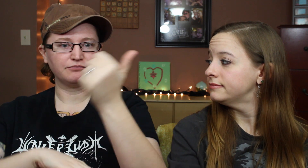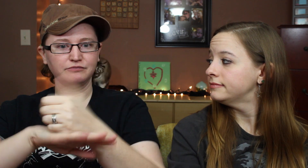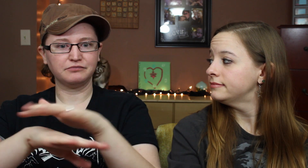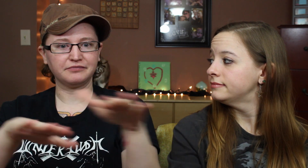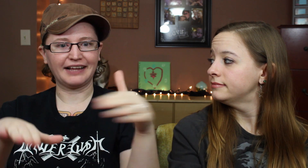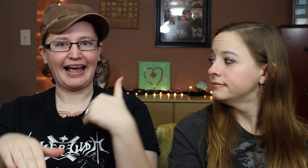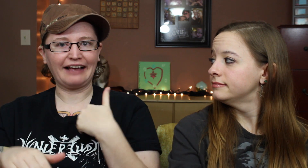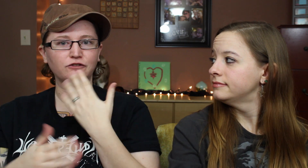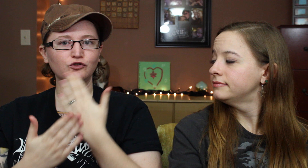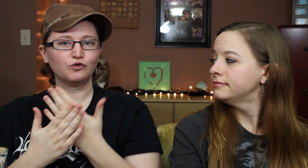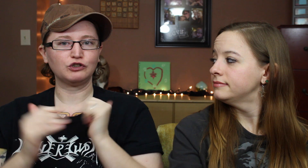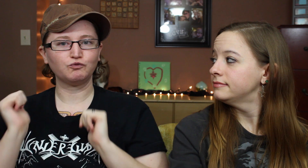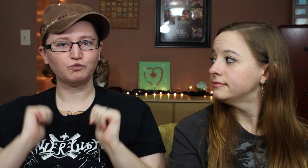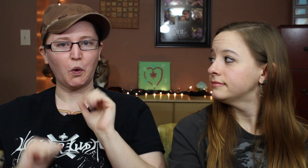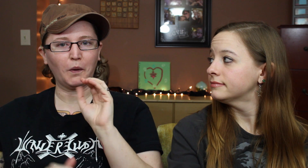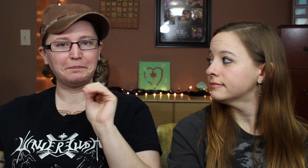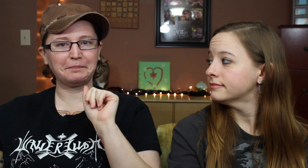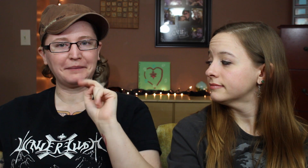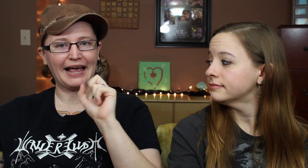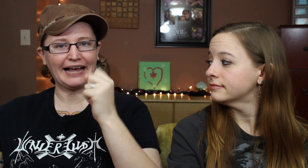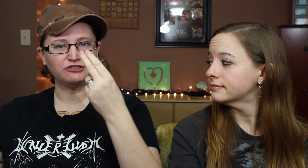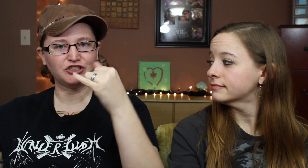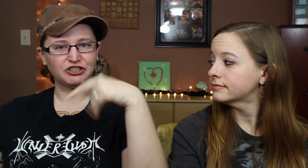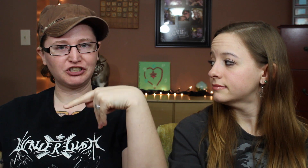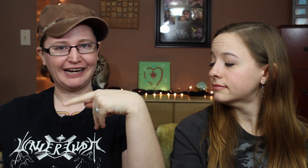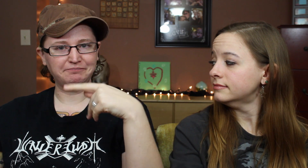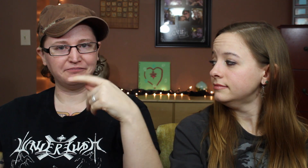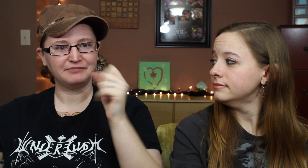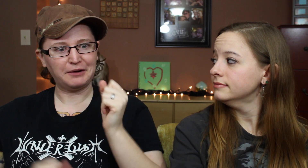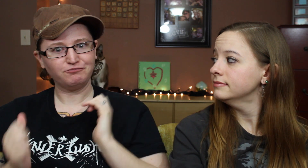maybe the band sets up and they might have you know a good